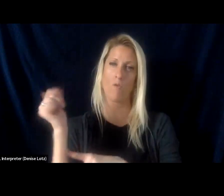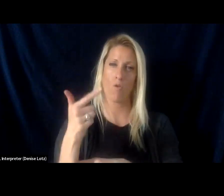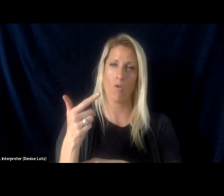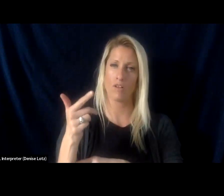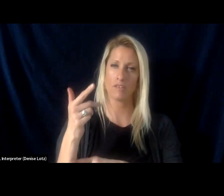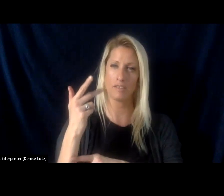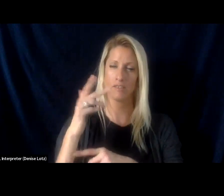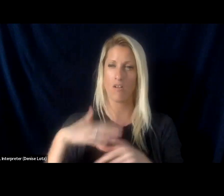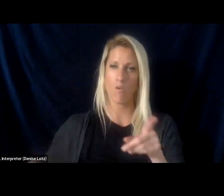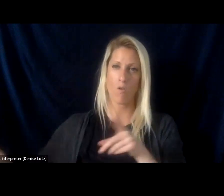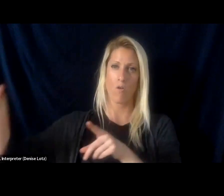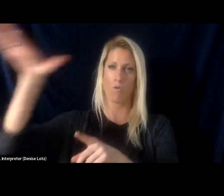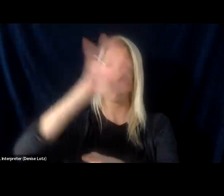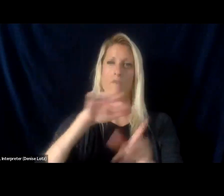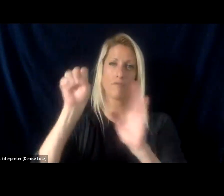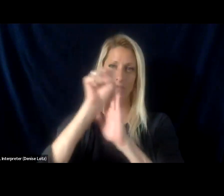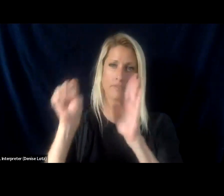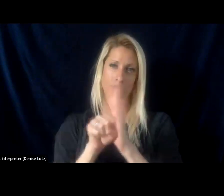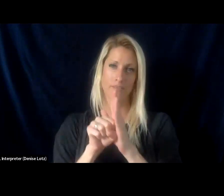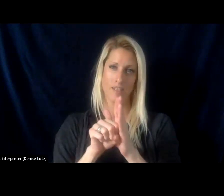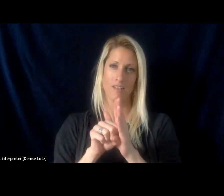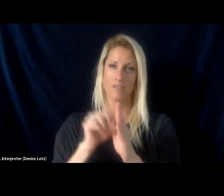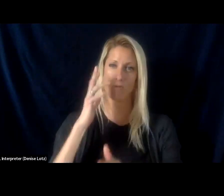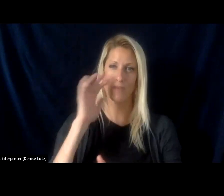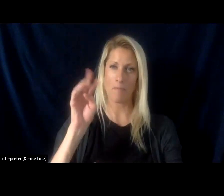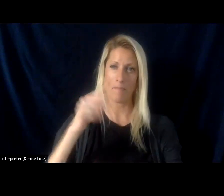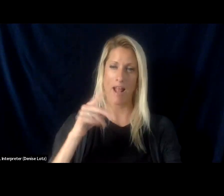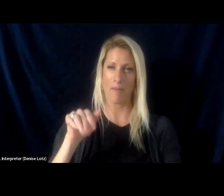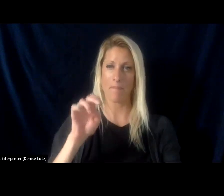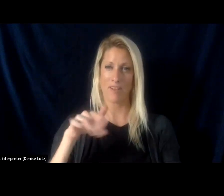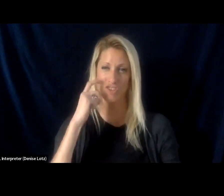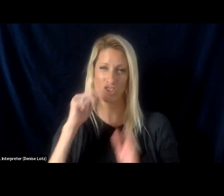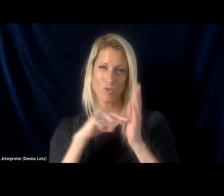the state, really and if you remember the map that she showed just now, and there are